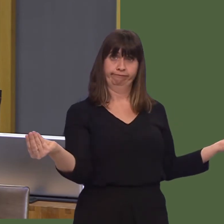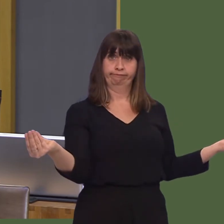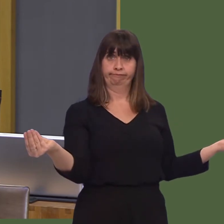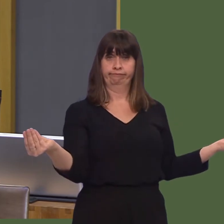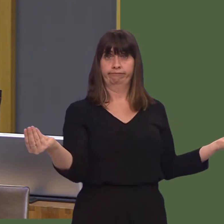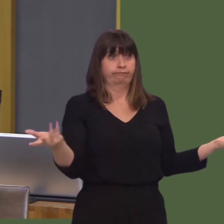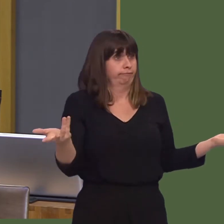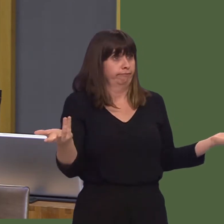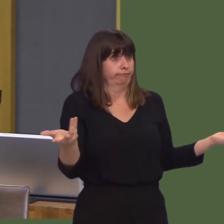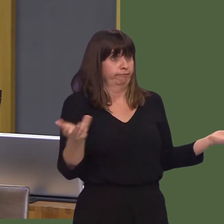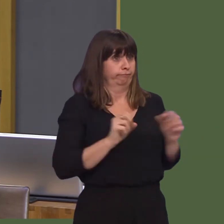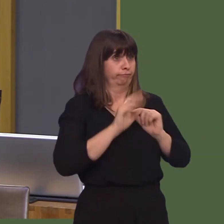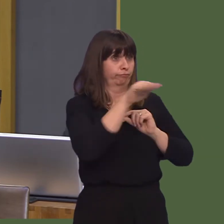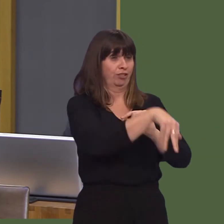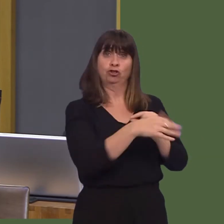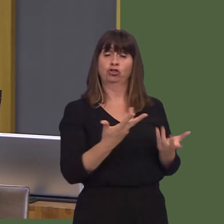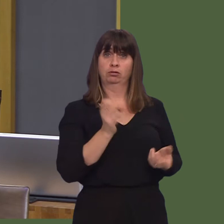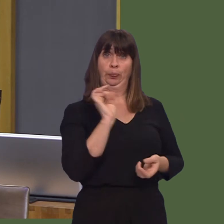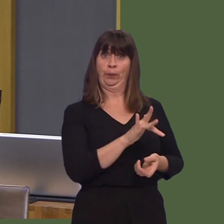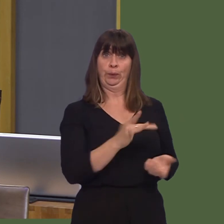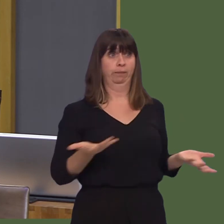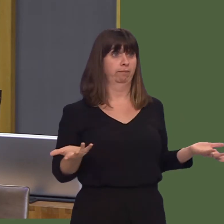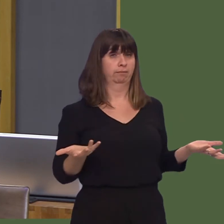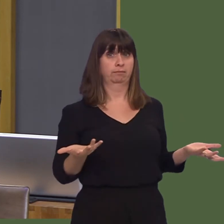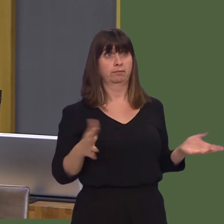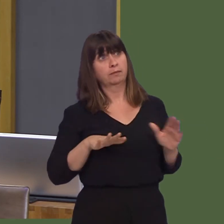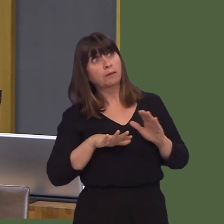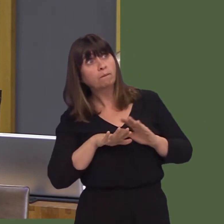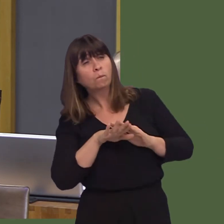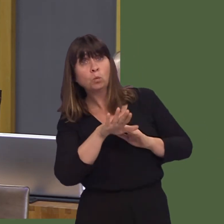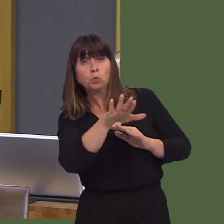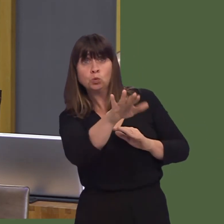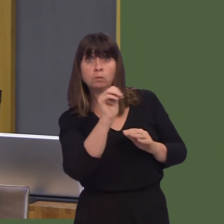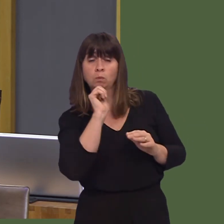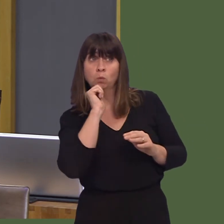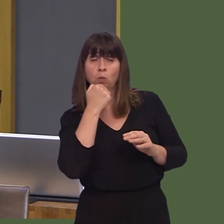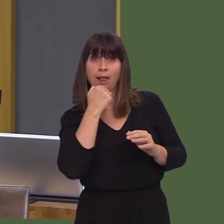there is now a threat to any future plans to reopen the rail line.